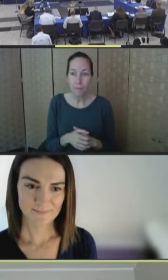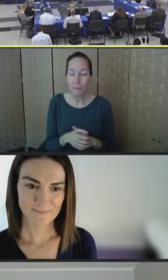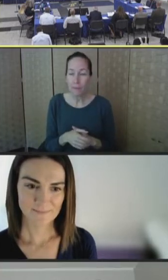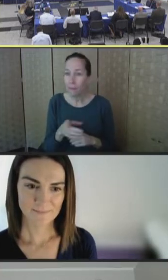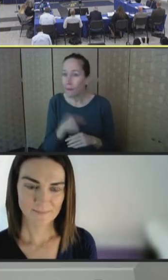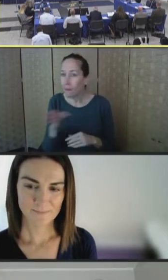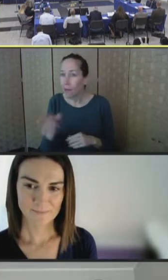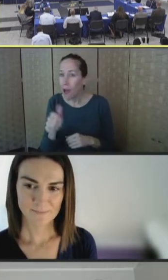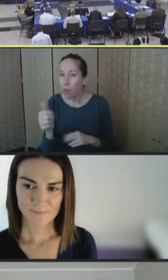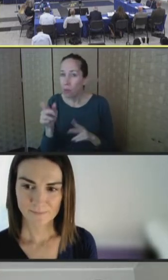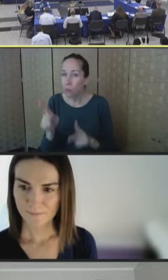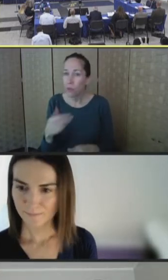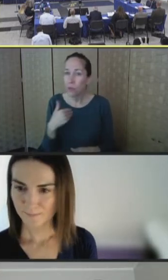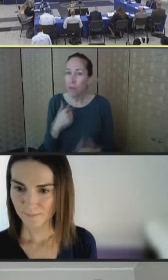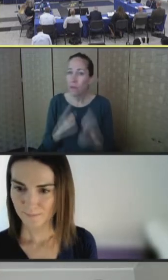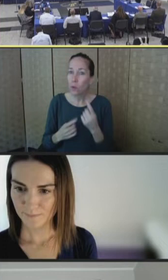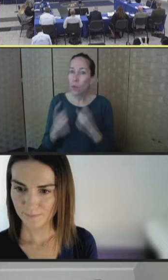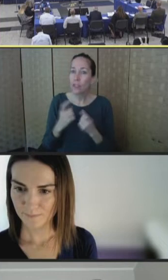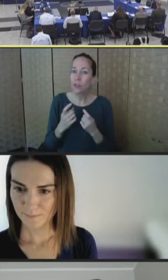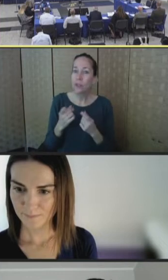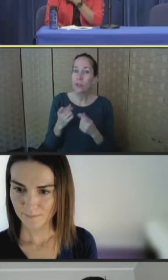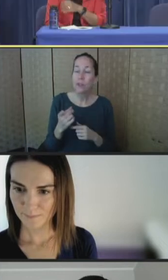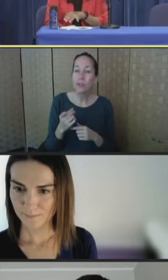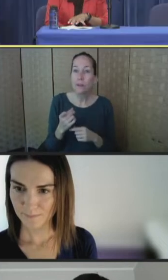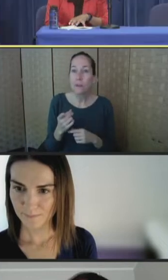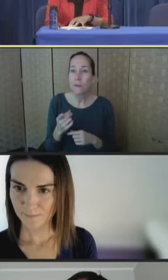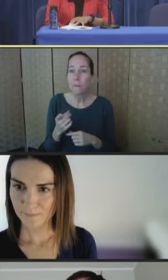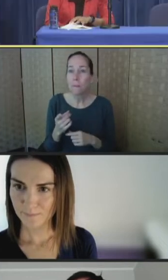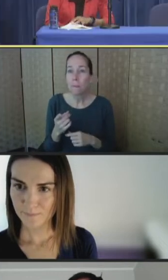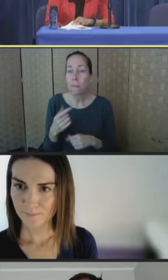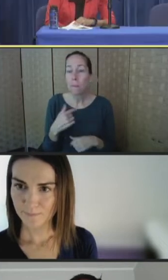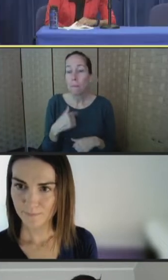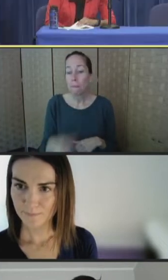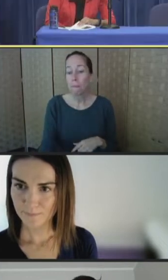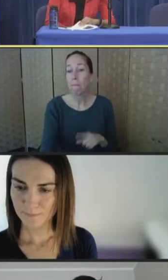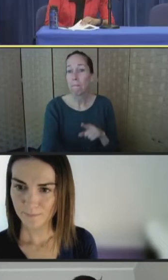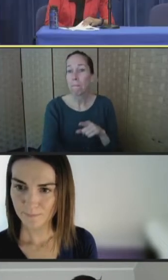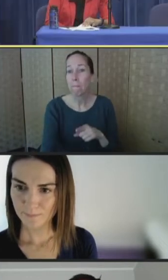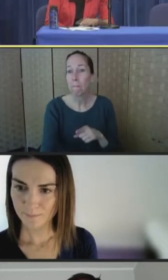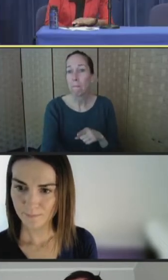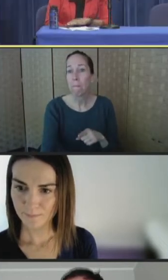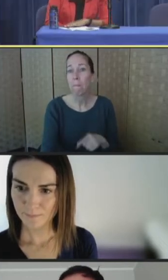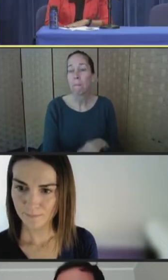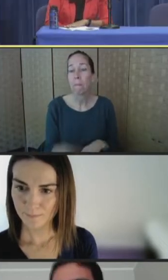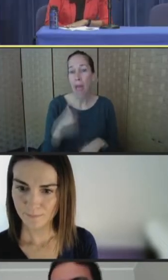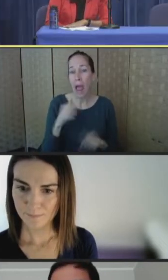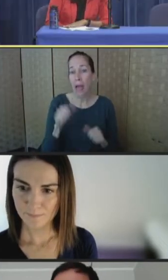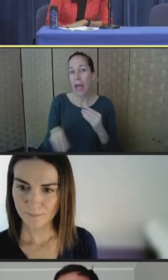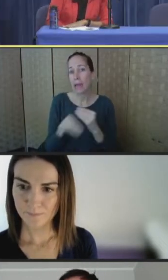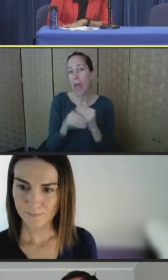Farida Ahmad: I can add a little bit regarding data on occupation data,